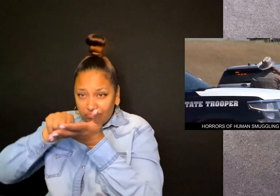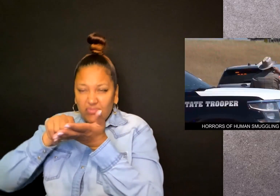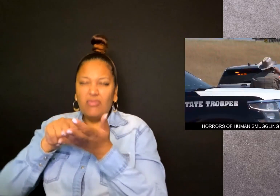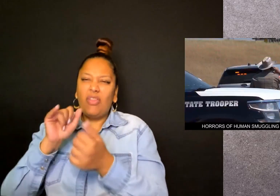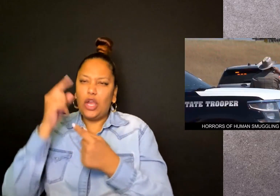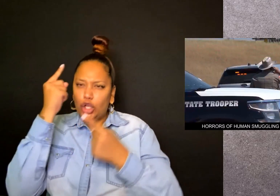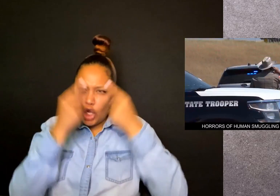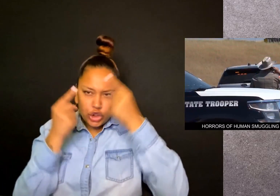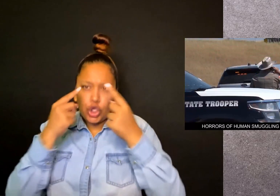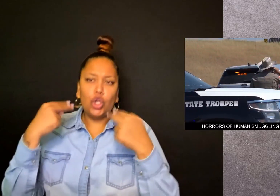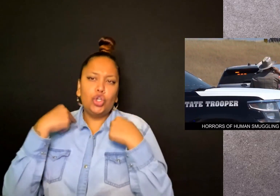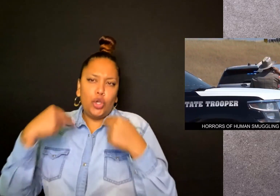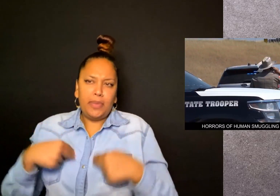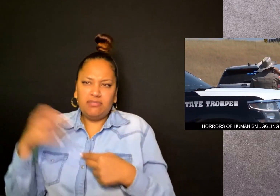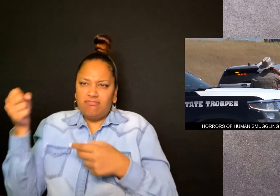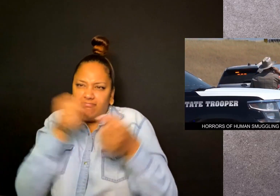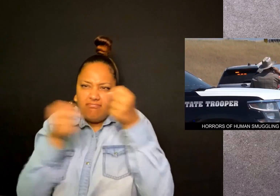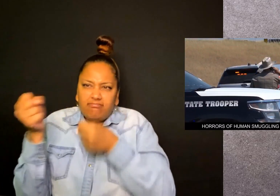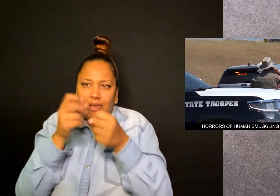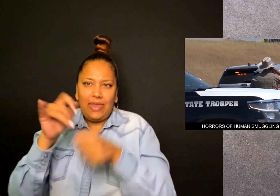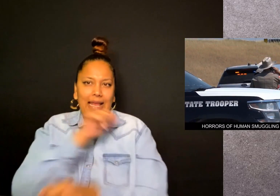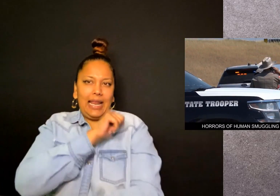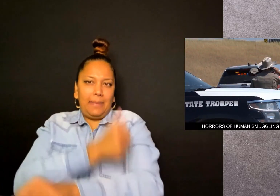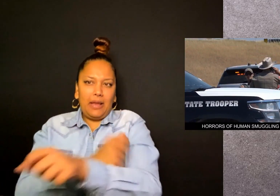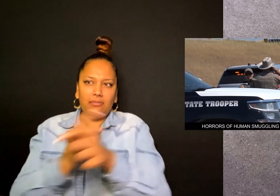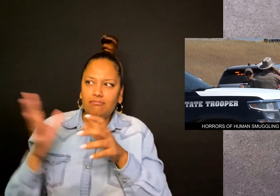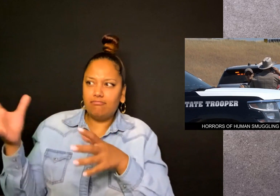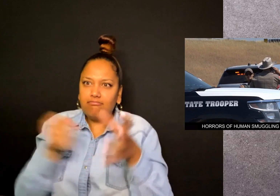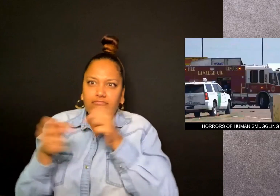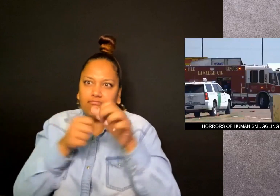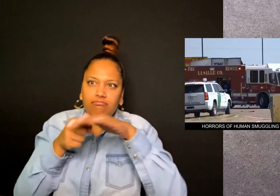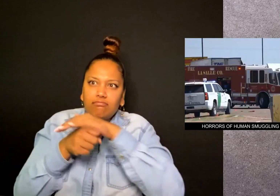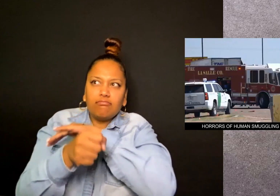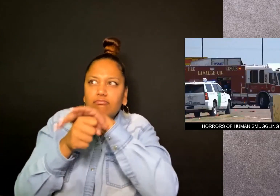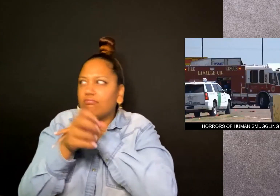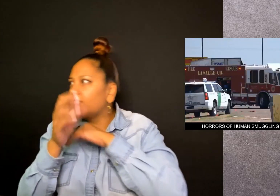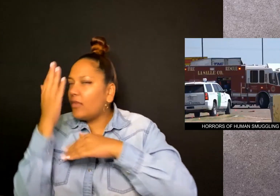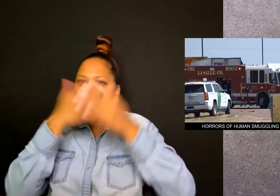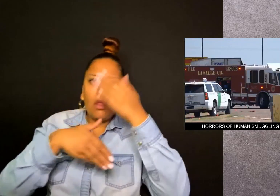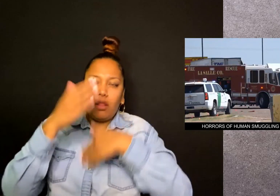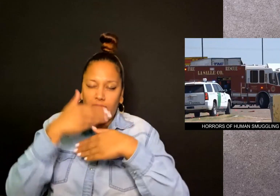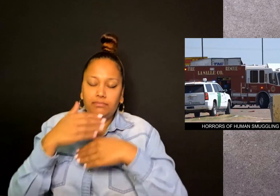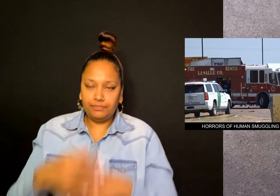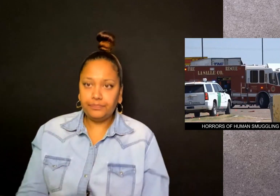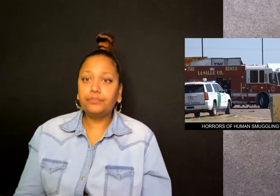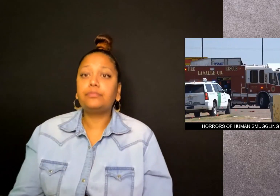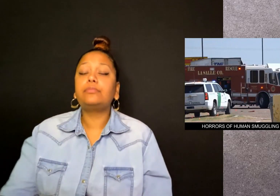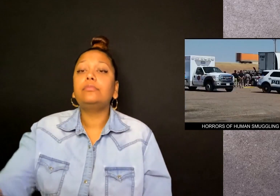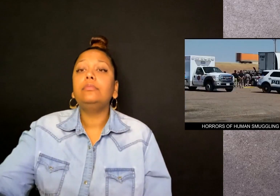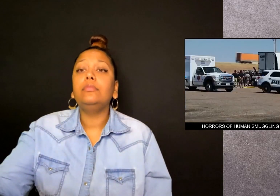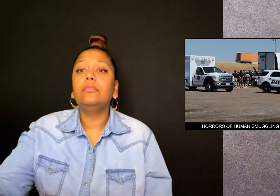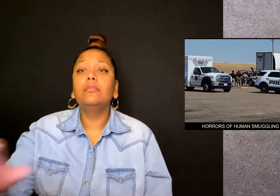the incident is being investigated as a human smuggling attempt